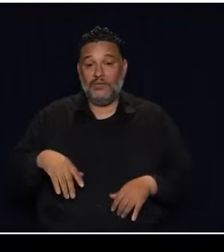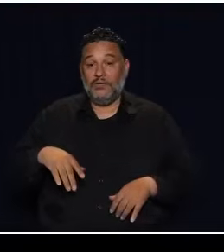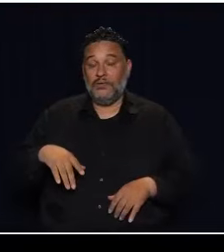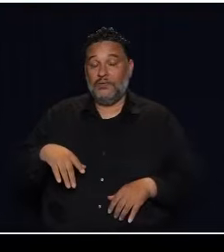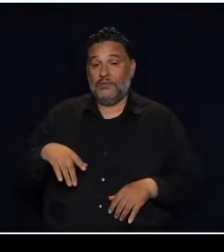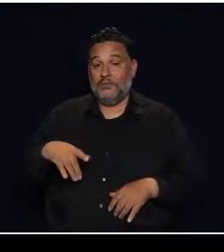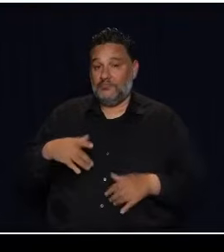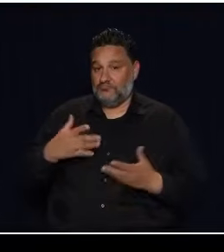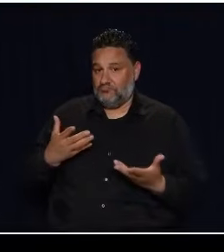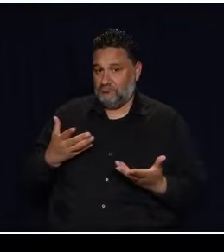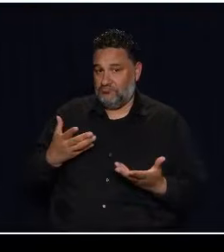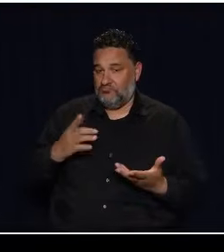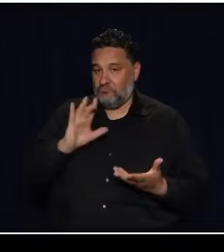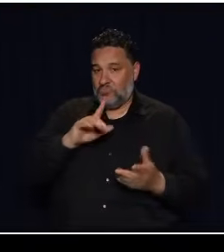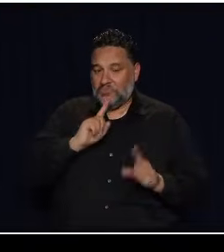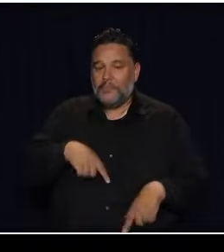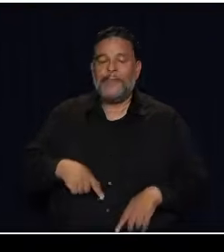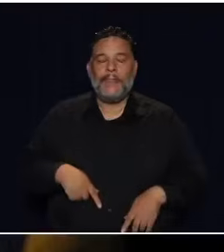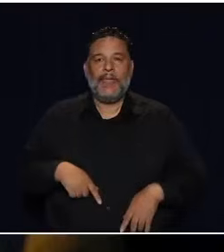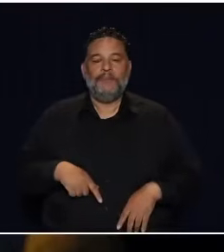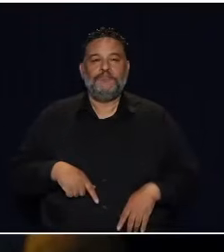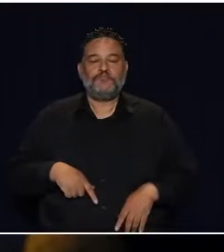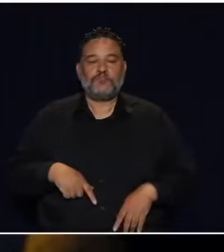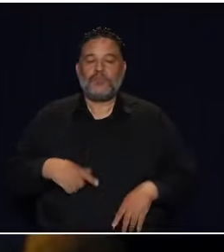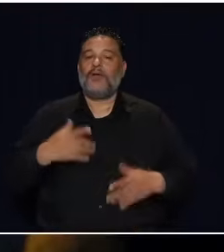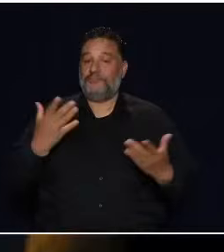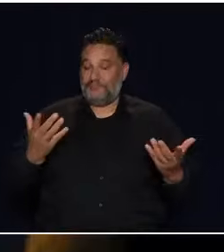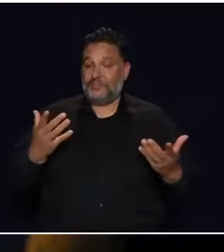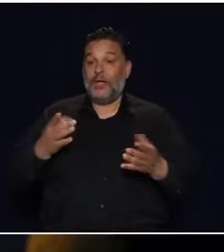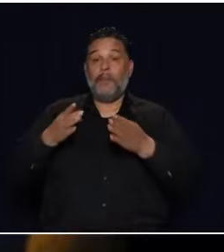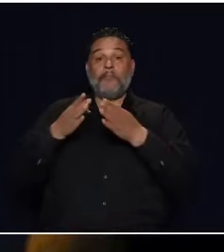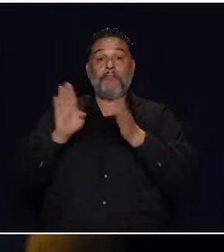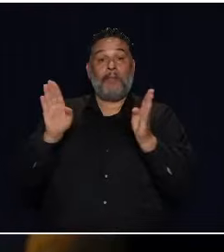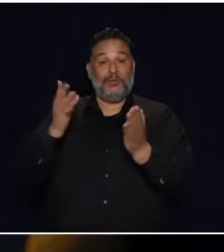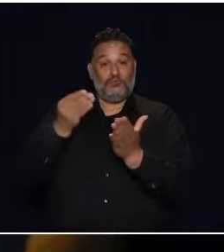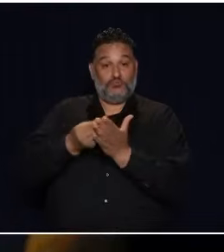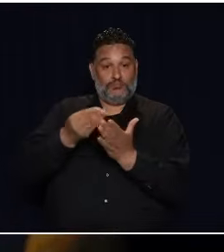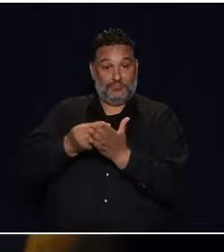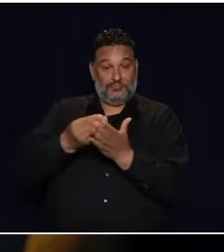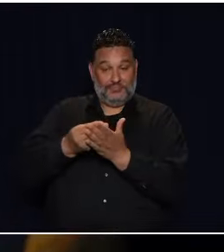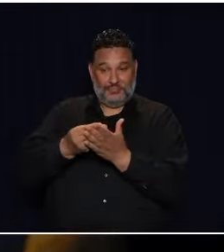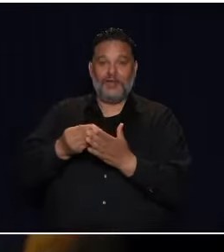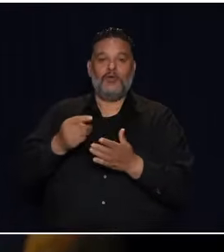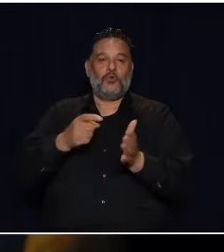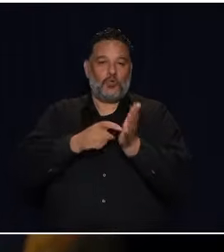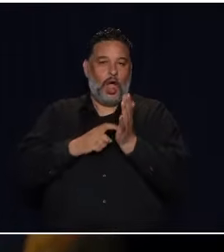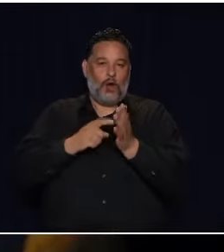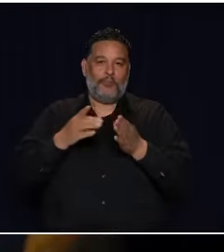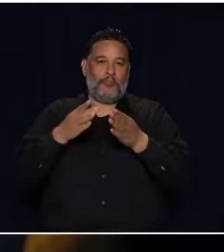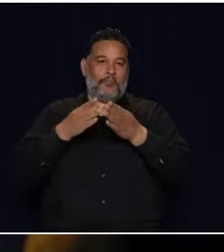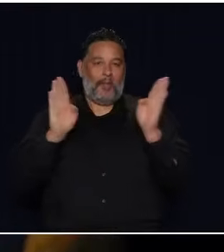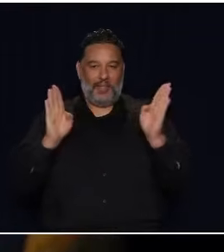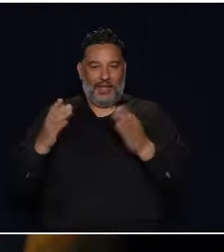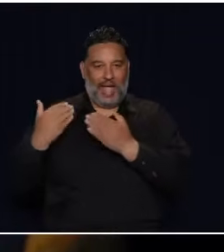CAN YOU GET TO A LEVEL PLAYING FIELD WITH PUBLIC SCHOOLS, PRIVATE, CHARTER?